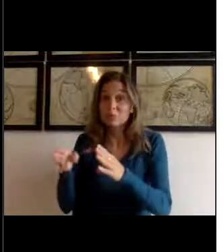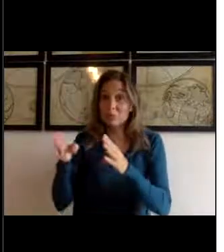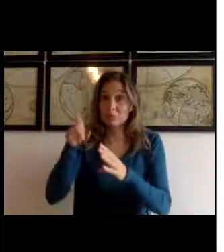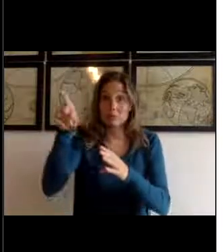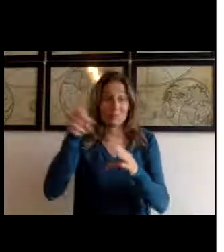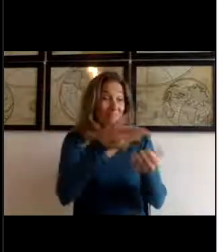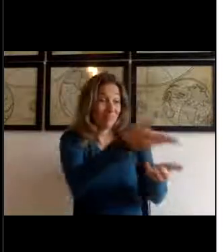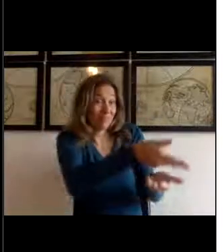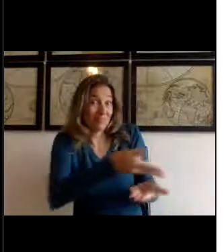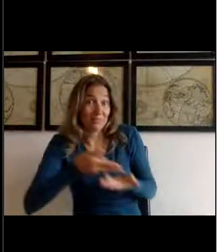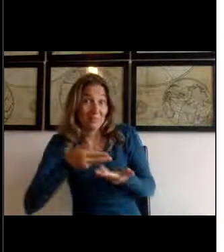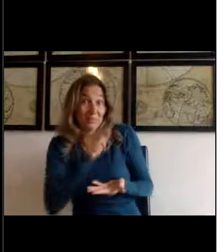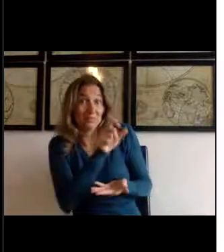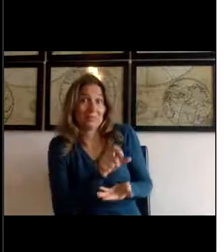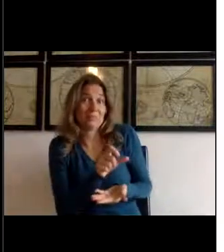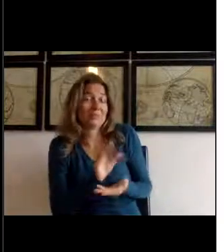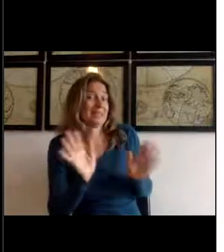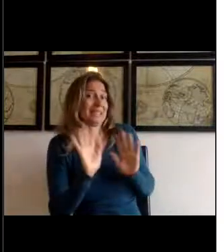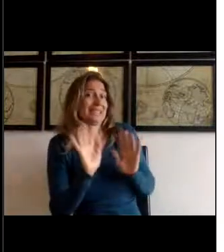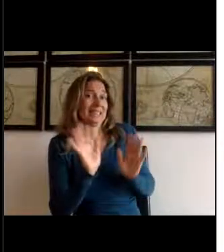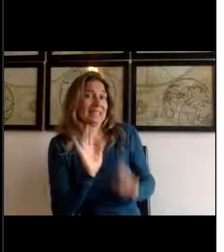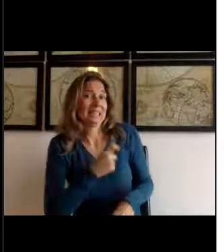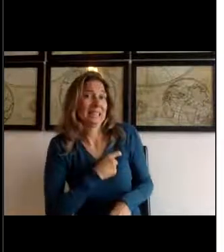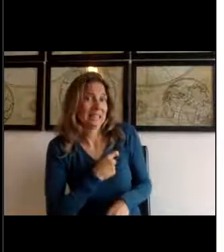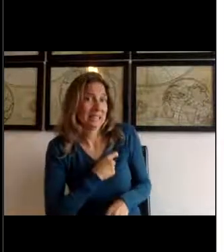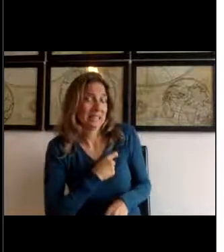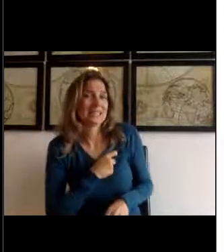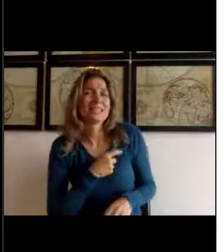Because of all these uncertainties and questions,